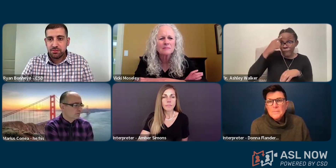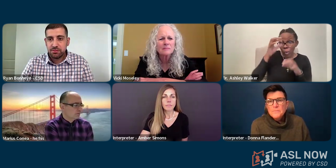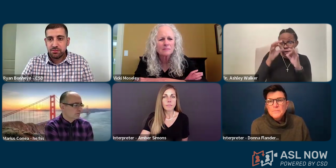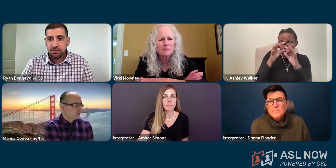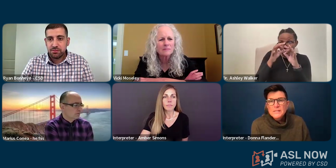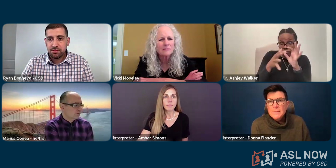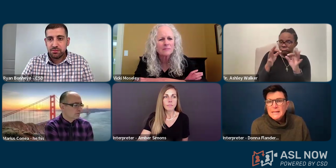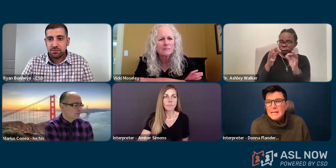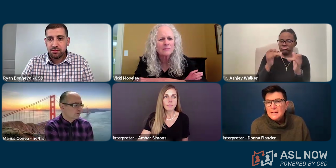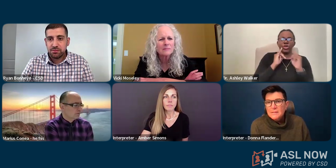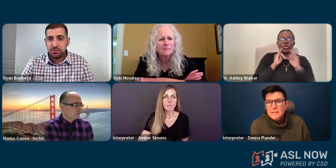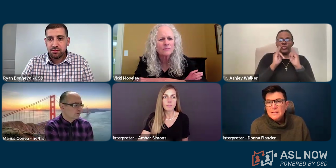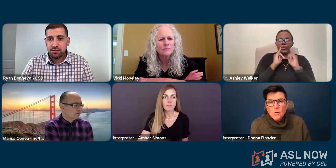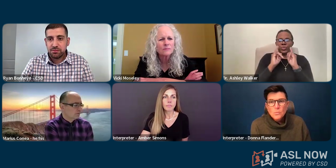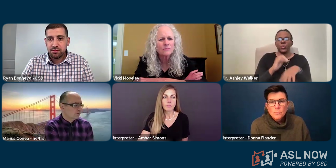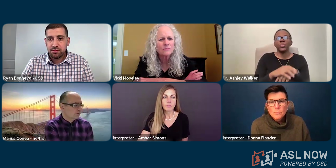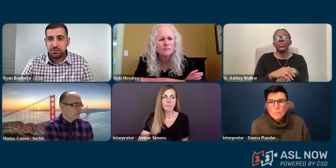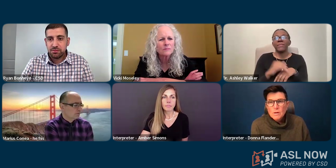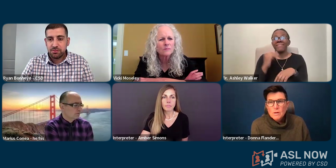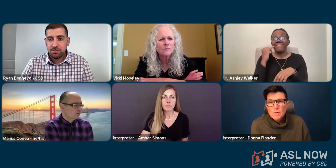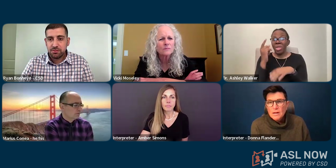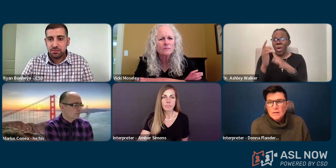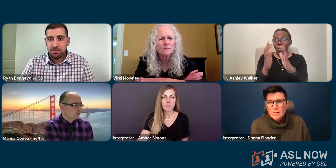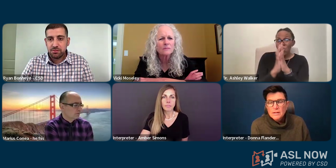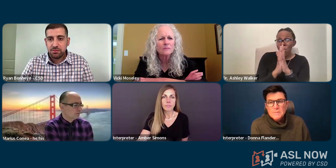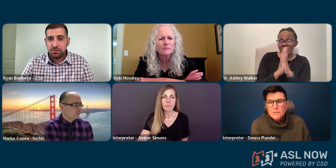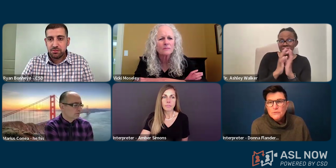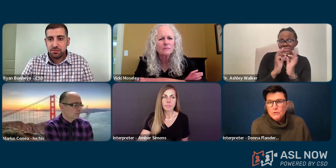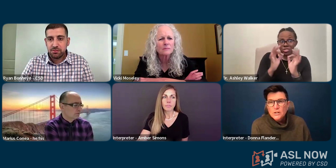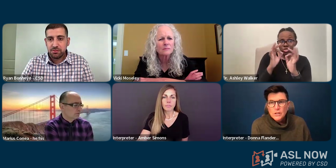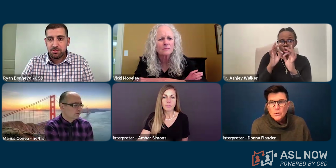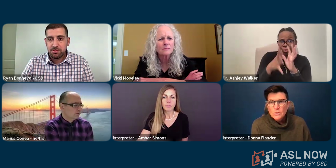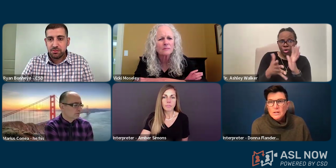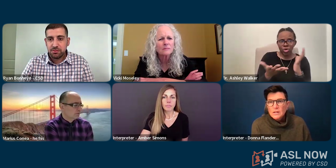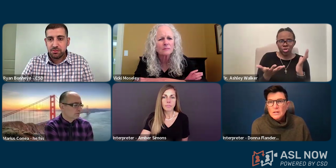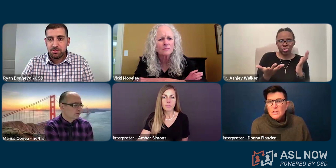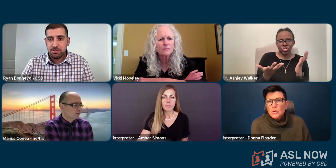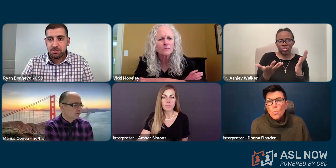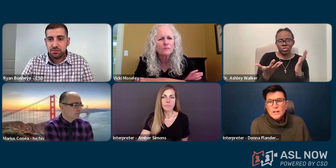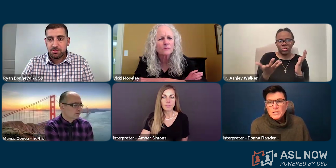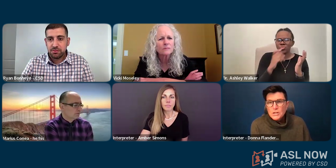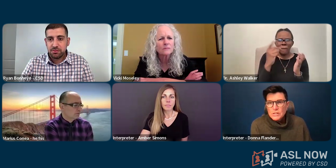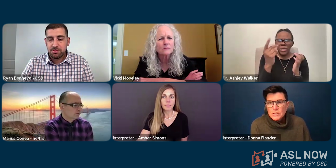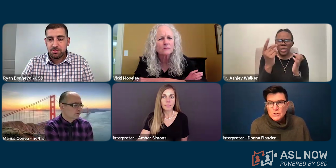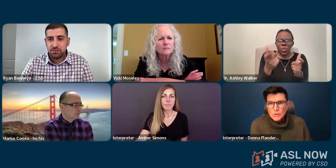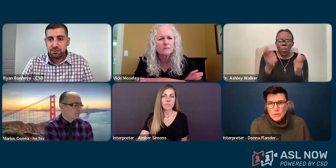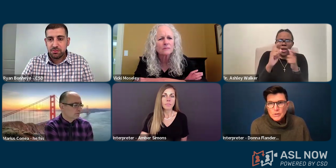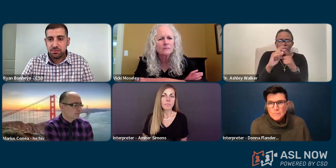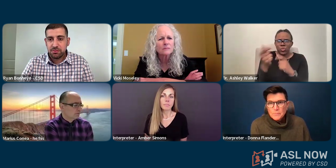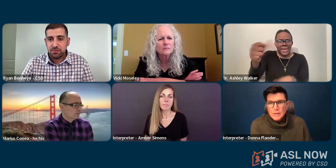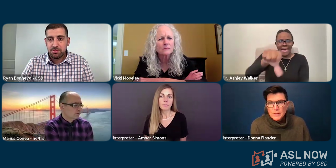If somebody you know comes in for an interview, you'll want to use an interpreter.